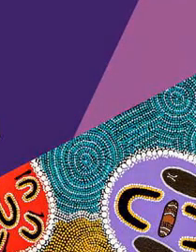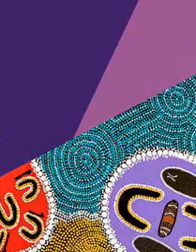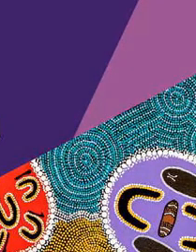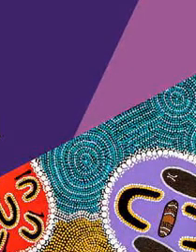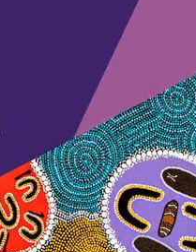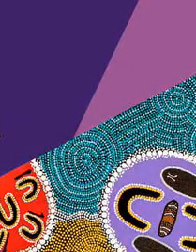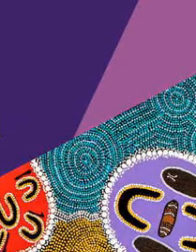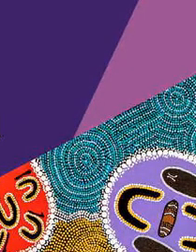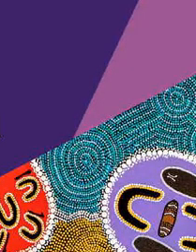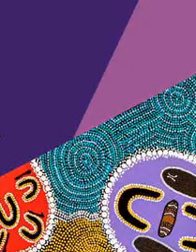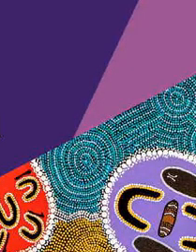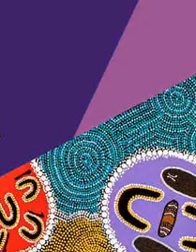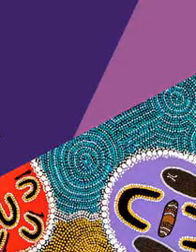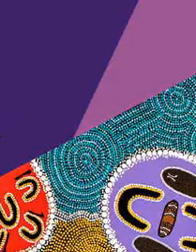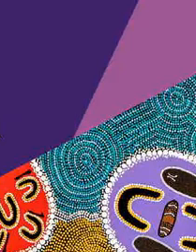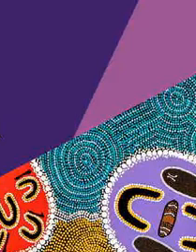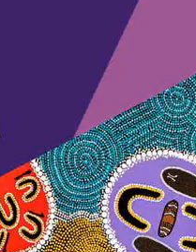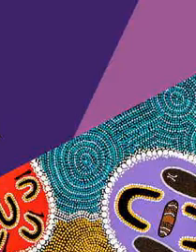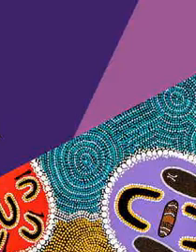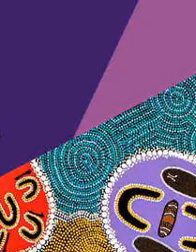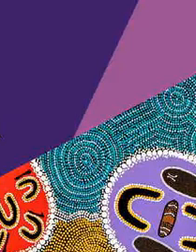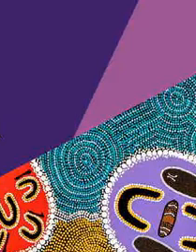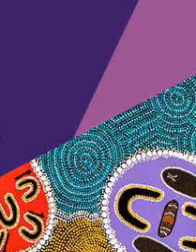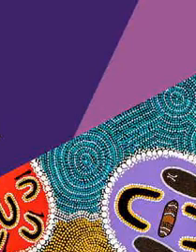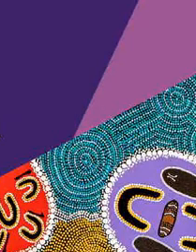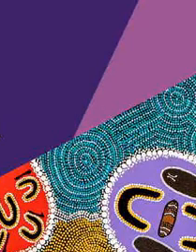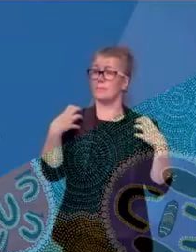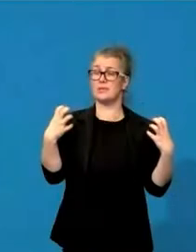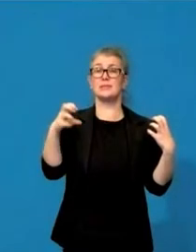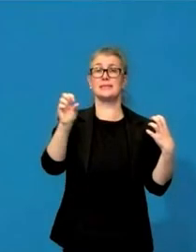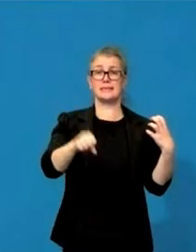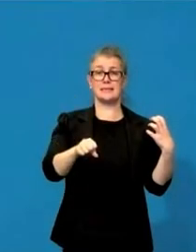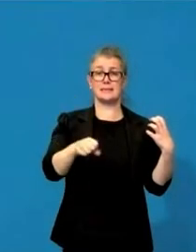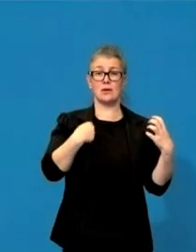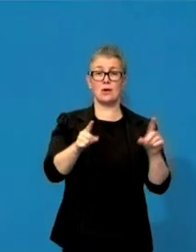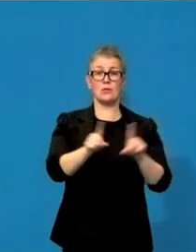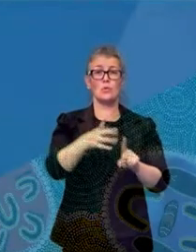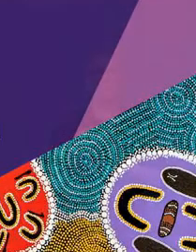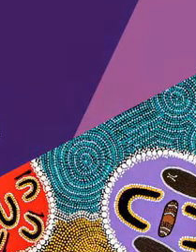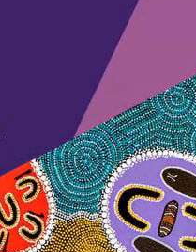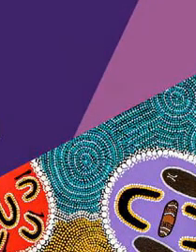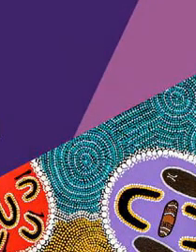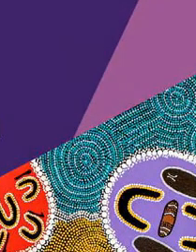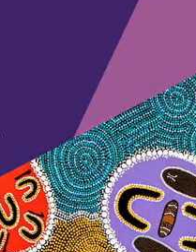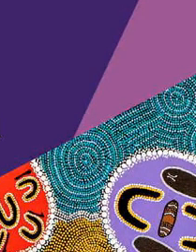Yes, all right. Thank you. On behalf of the Commissioners, I too would like to express our appreciation to Mudge for